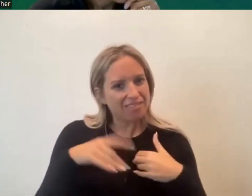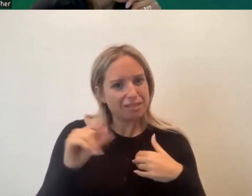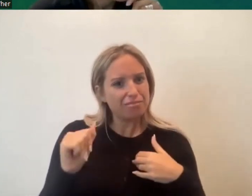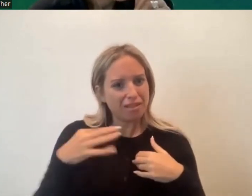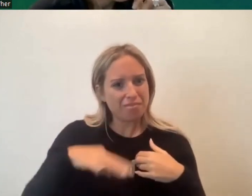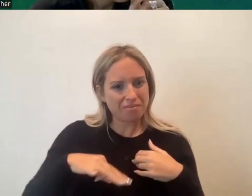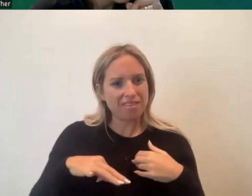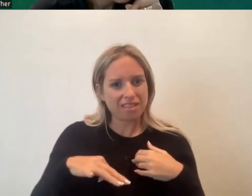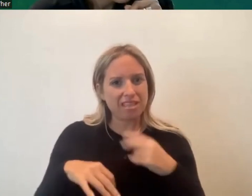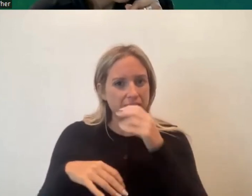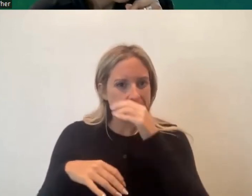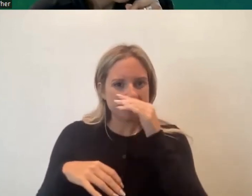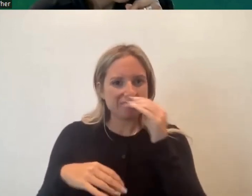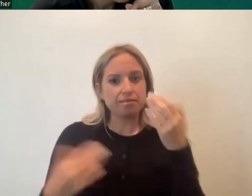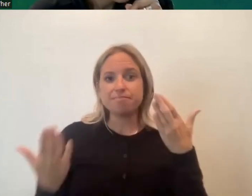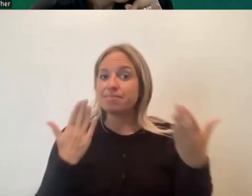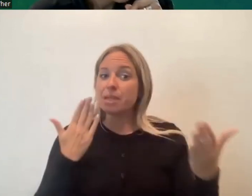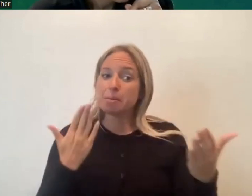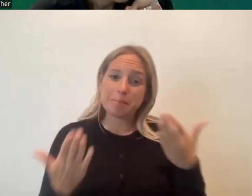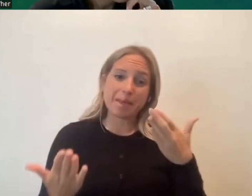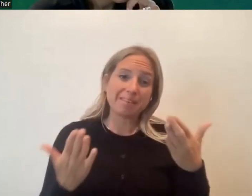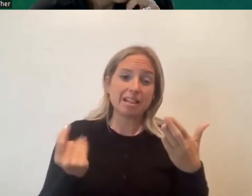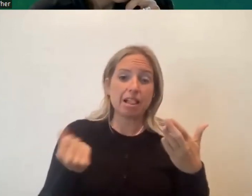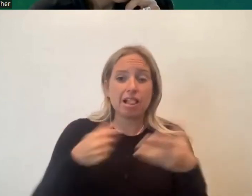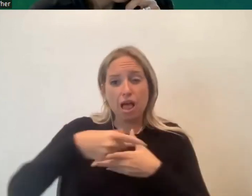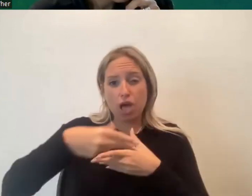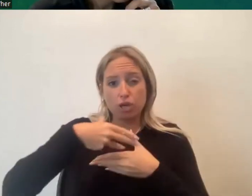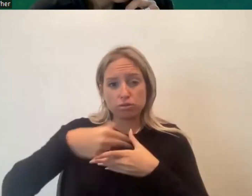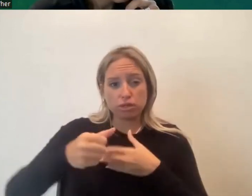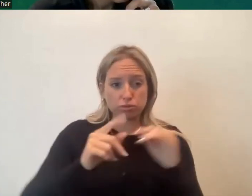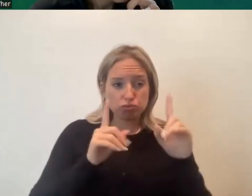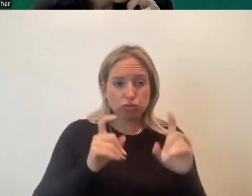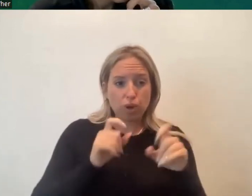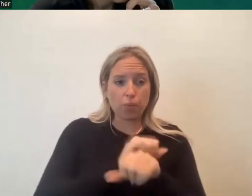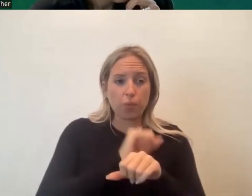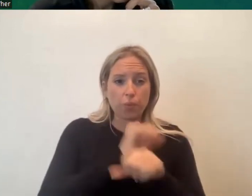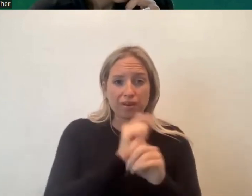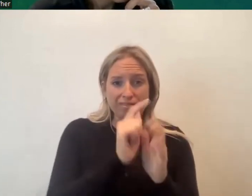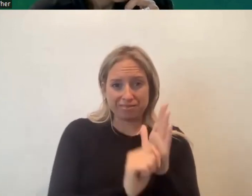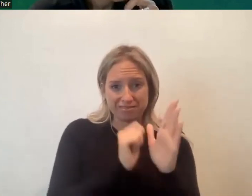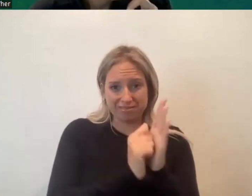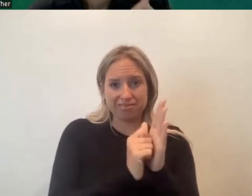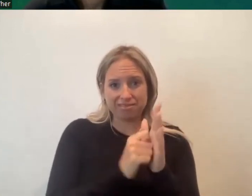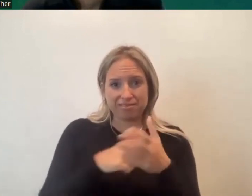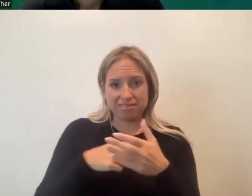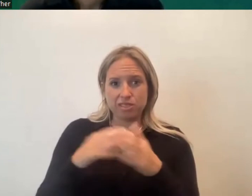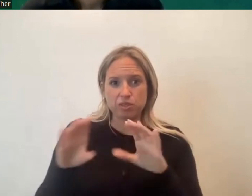Now that may fall a little bit outside of the trial work period into some other categories,